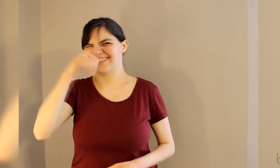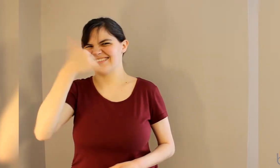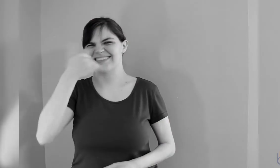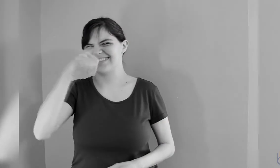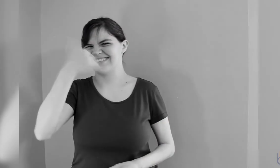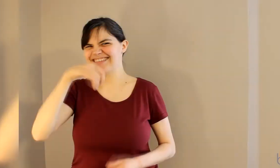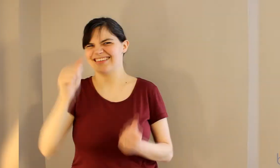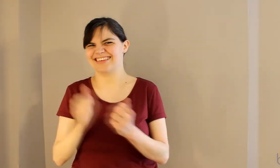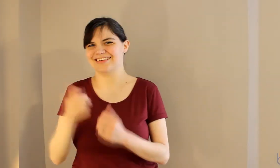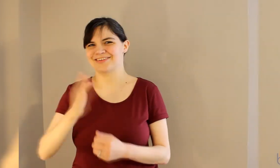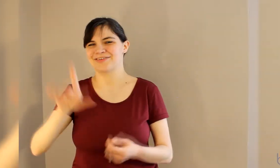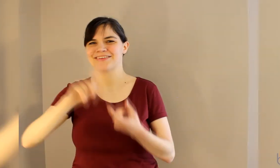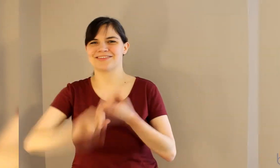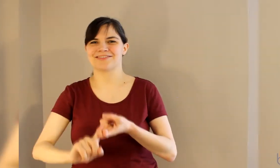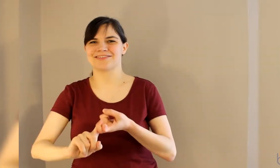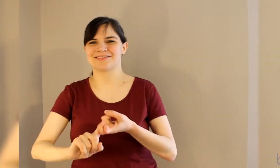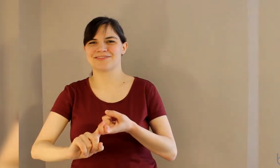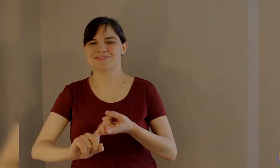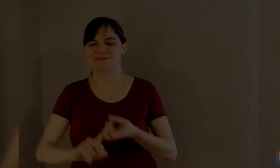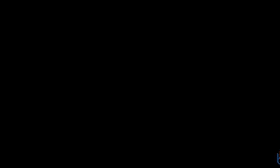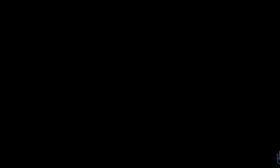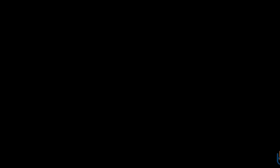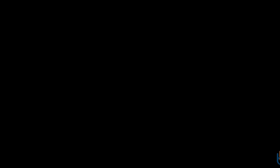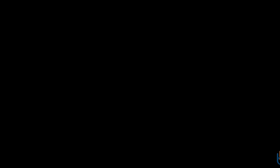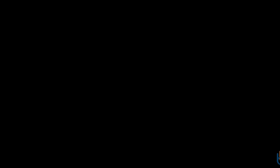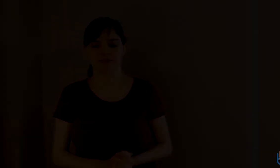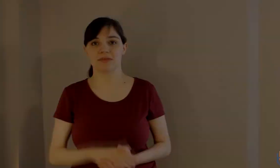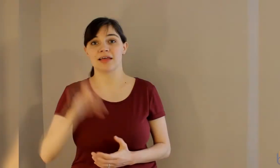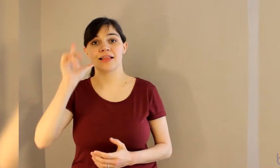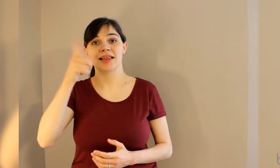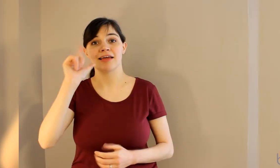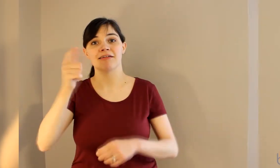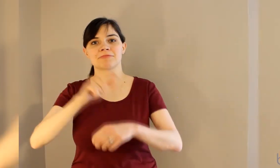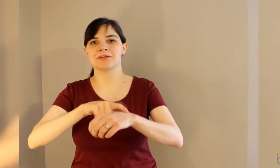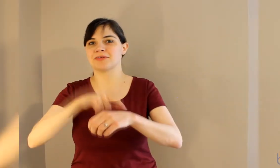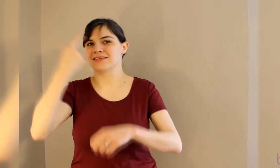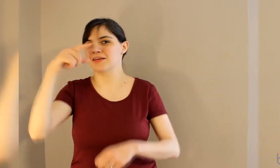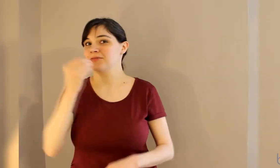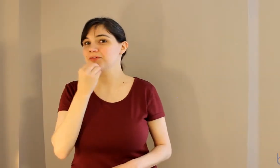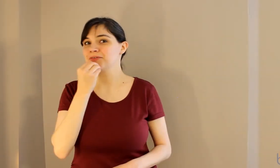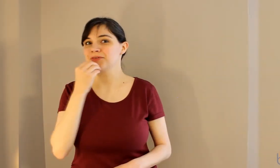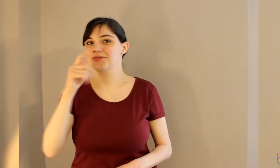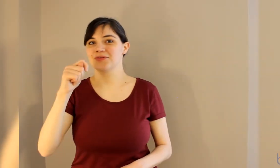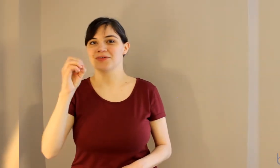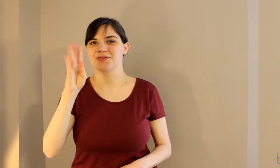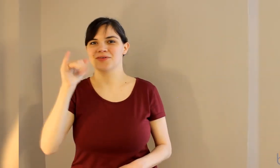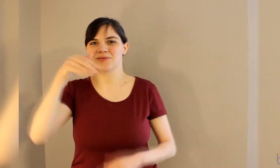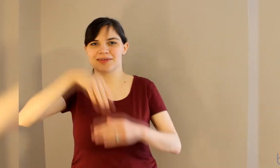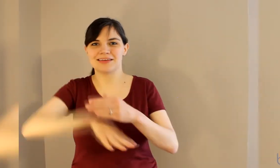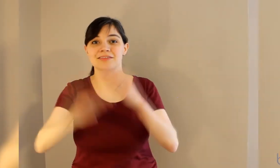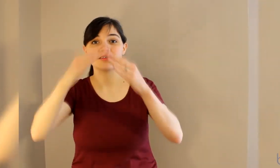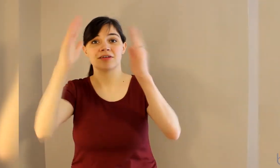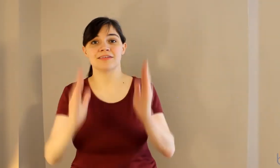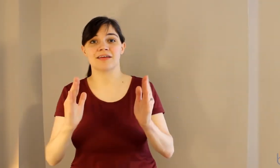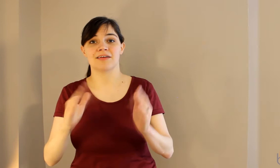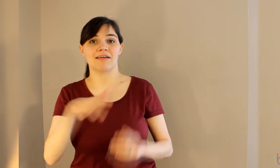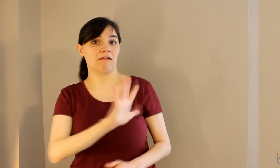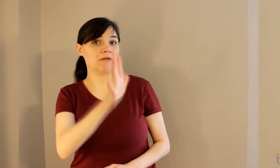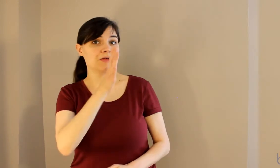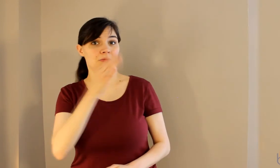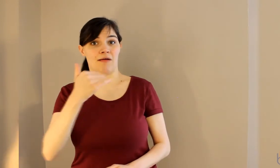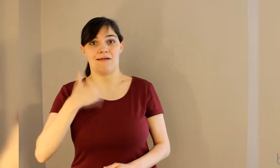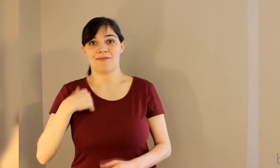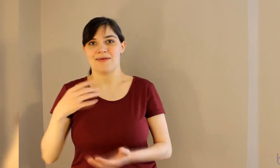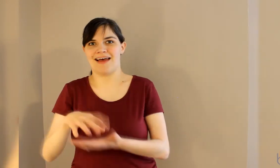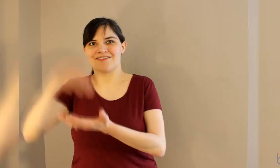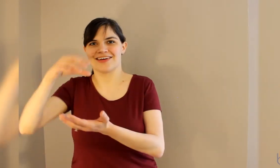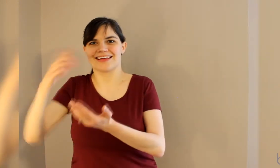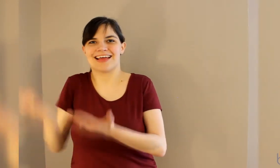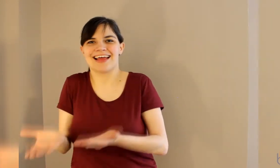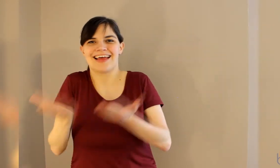...with his friend. Later, it was time to eat. Toby went into his house. His mom had